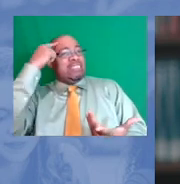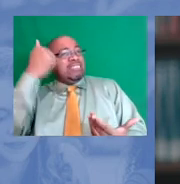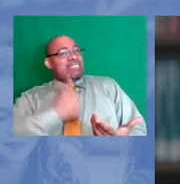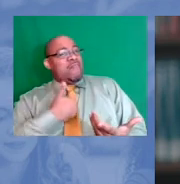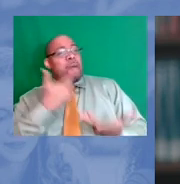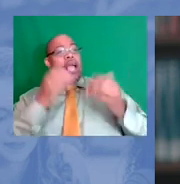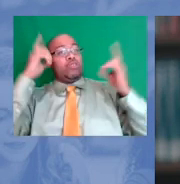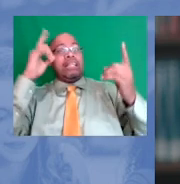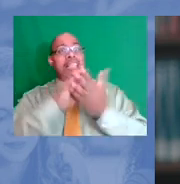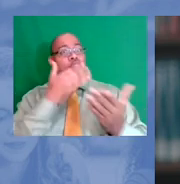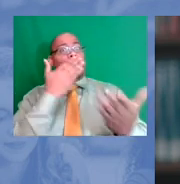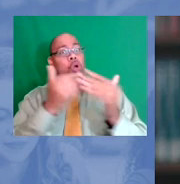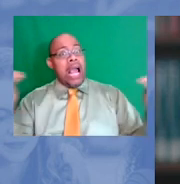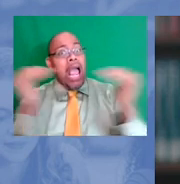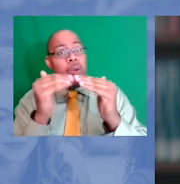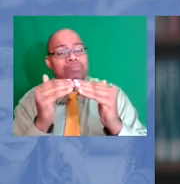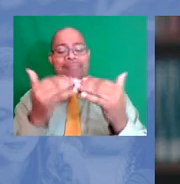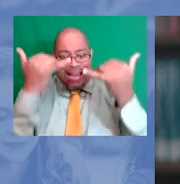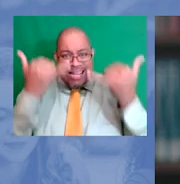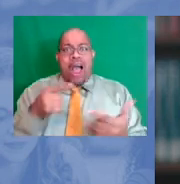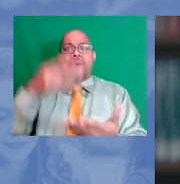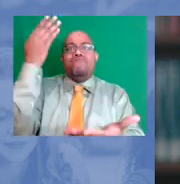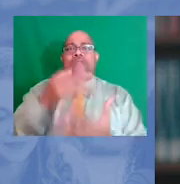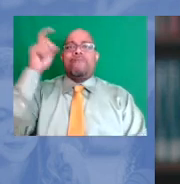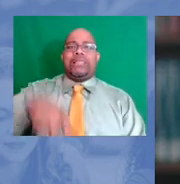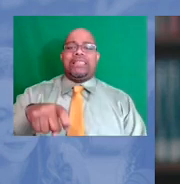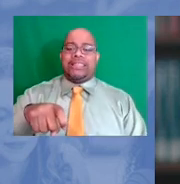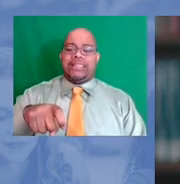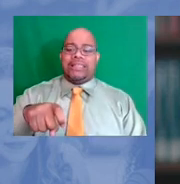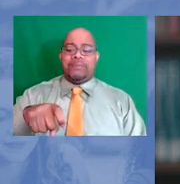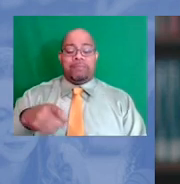NOW IS OUR CHANCE TO PROVE IT. THE FUNDING IS THERE, THE URGENCY FROM THE